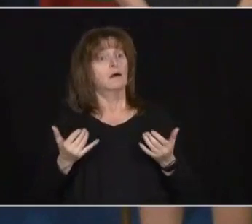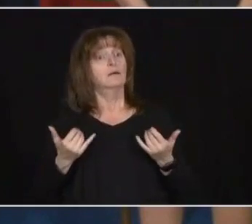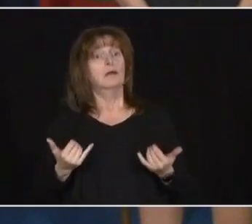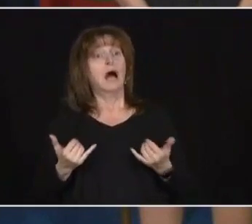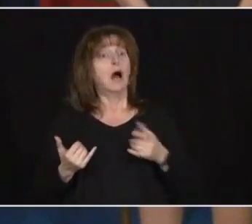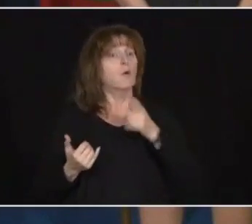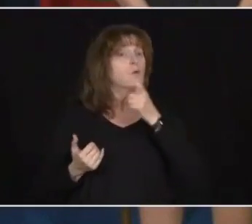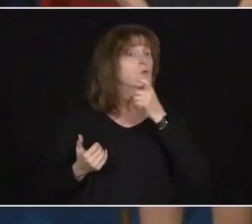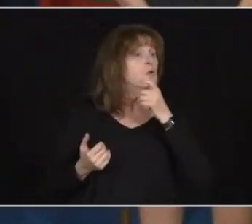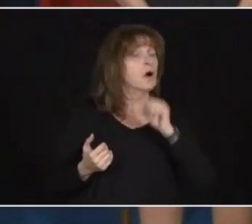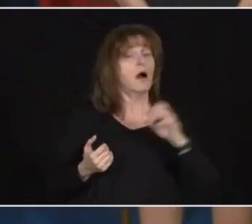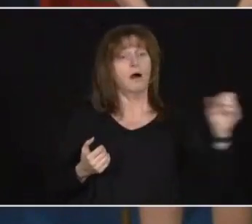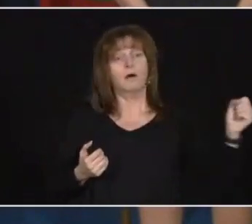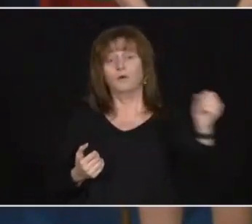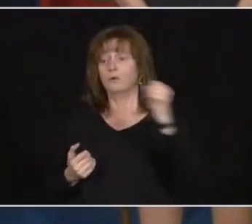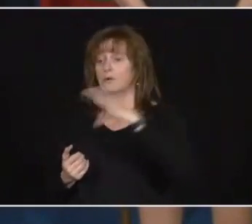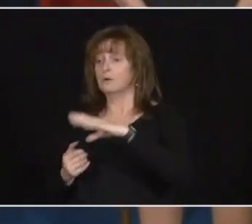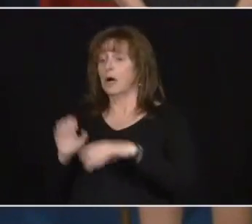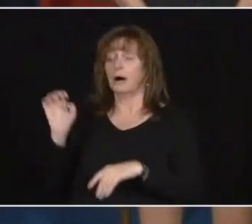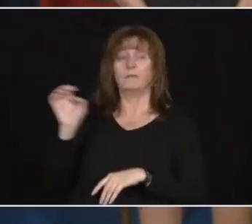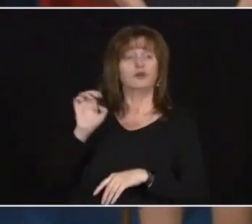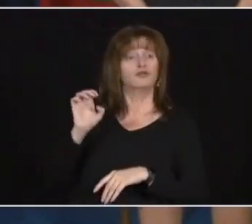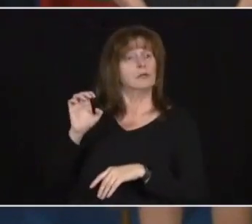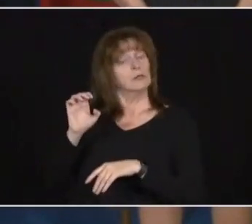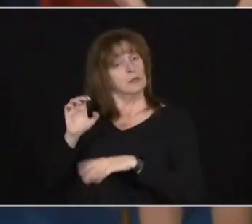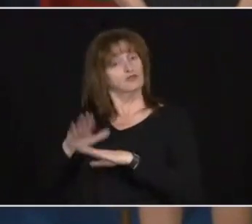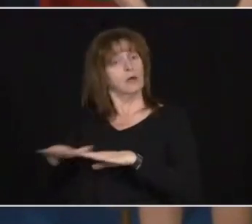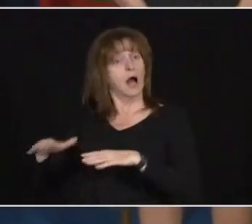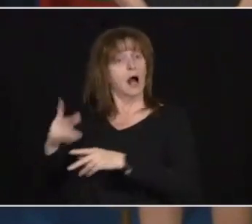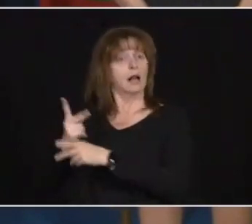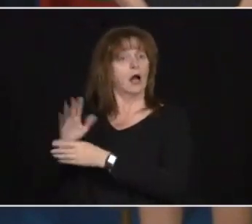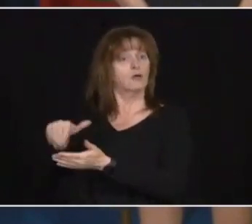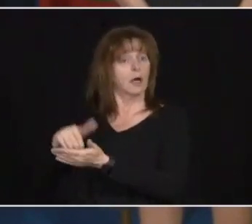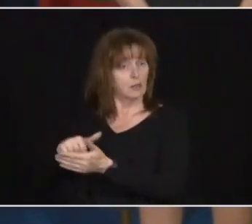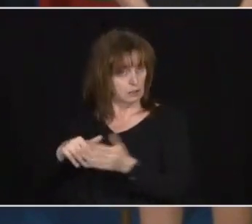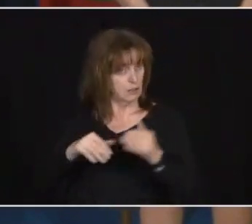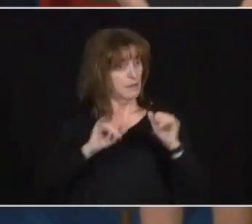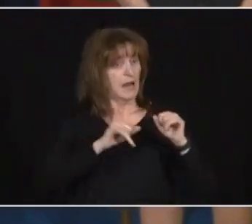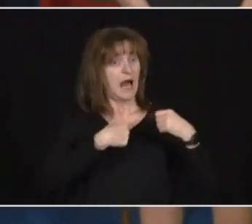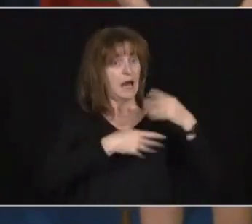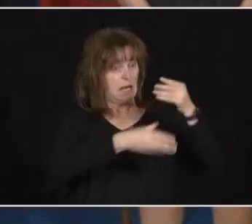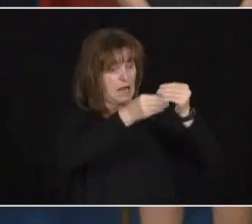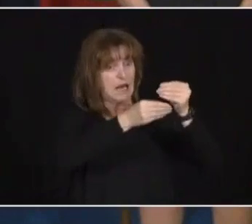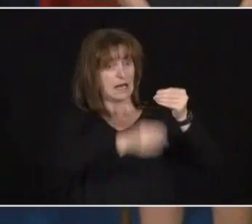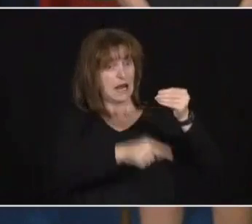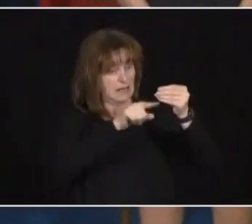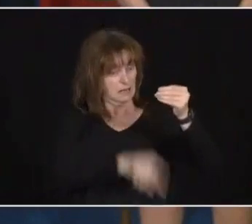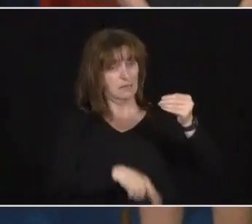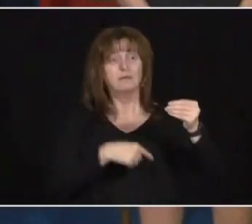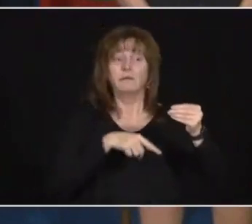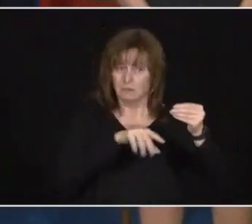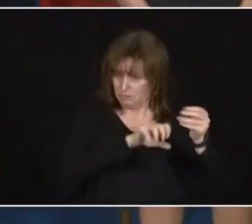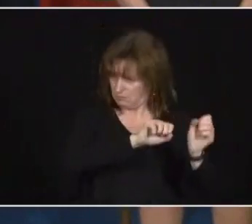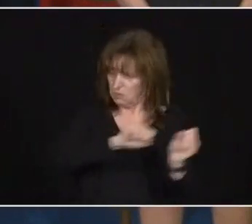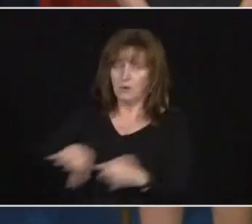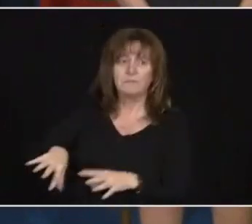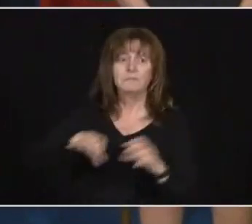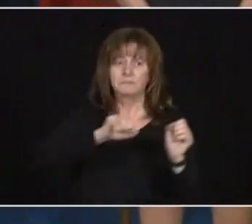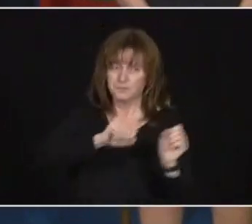care, just to give them a little support, because they're working day in and day out, working their backs off. Following